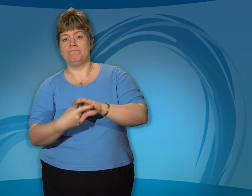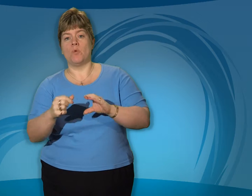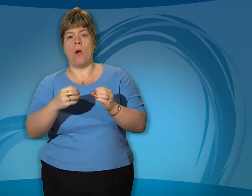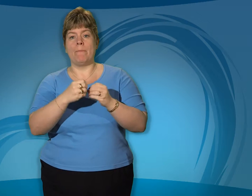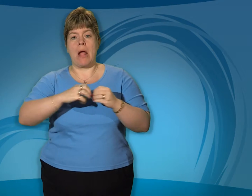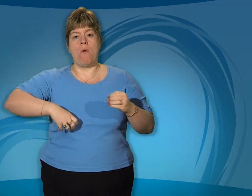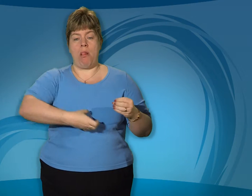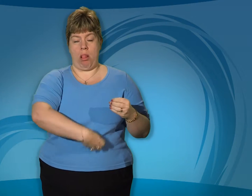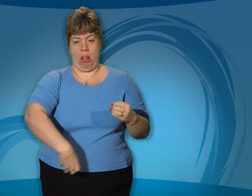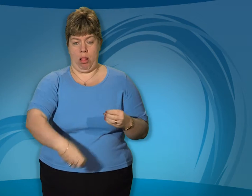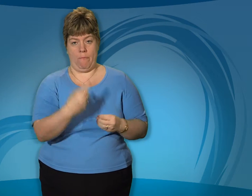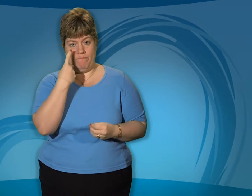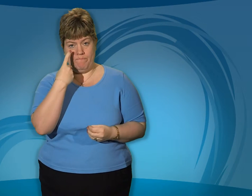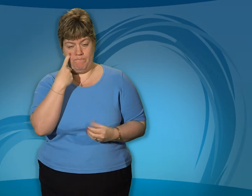at the lower end of your bowel.